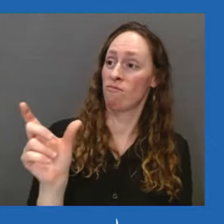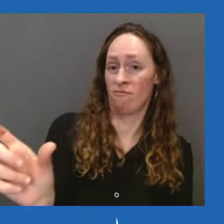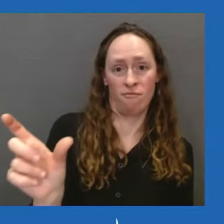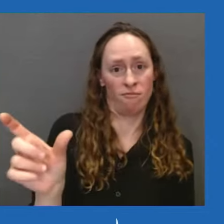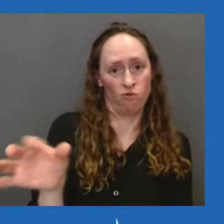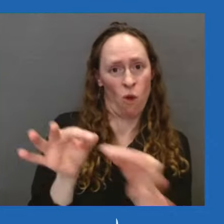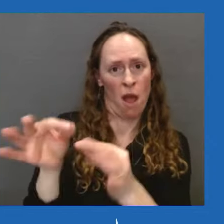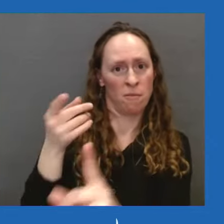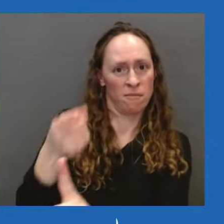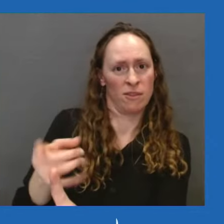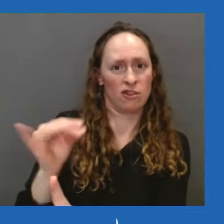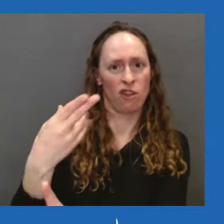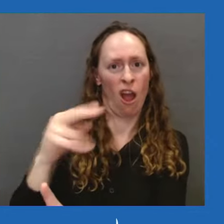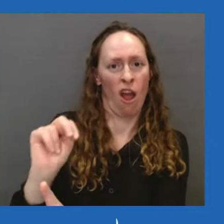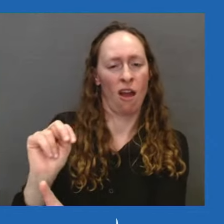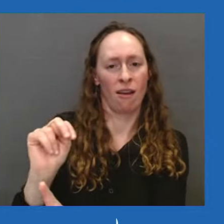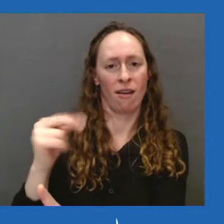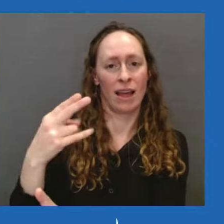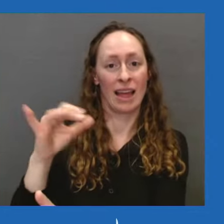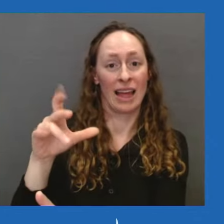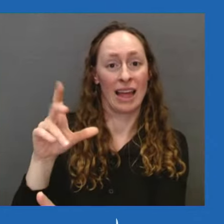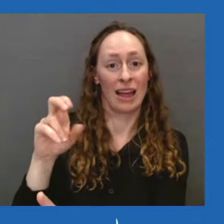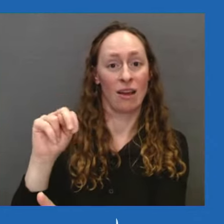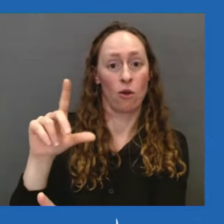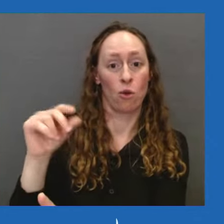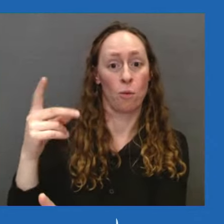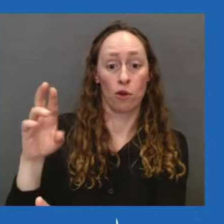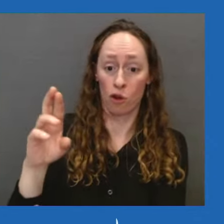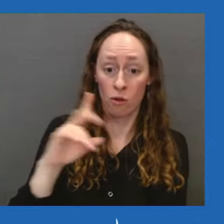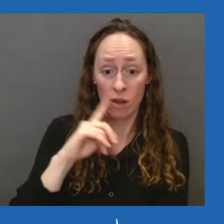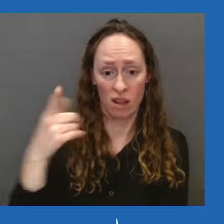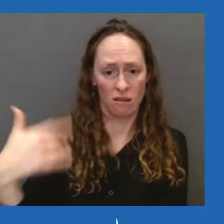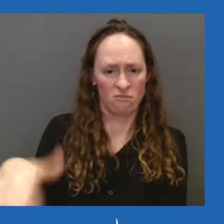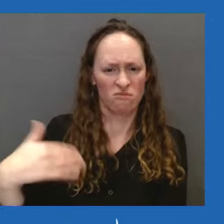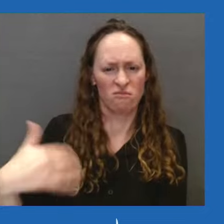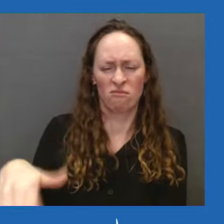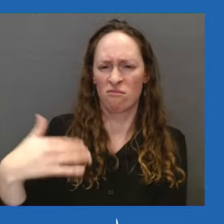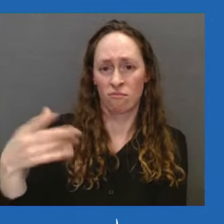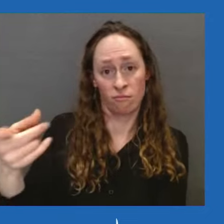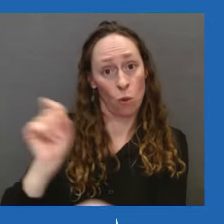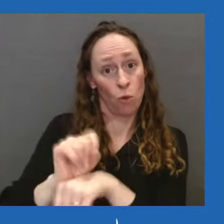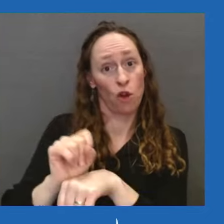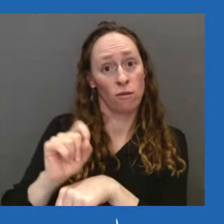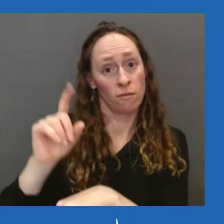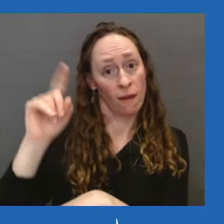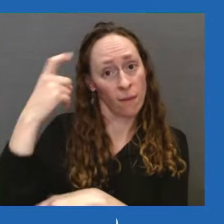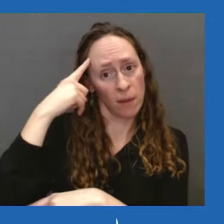He's a man of absolute and total integrity. Thank you, John. And the Chairman of SC -- CS Wind.